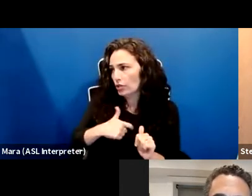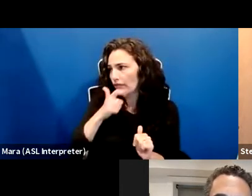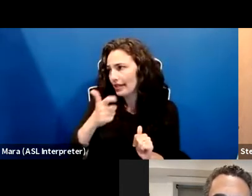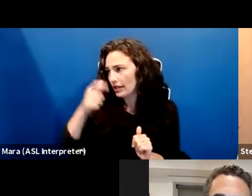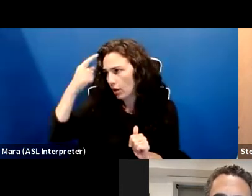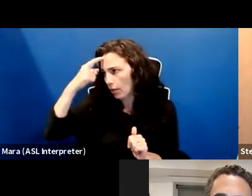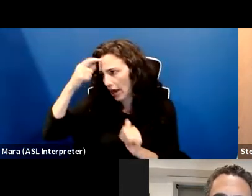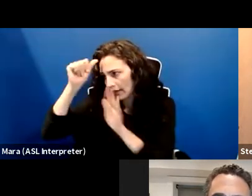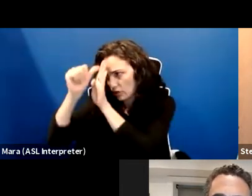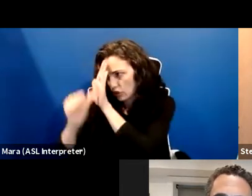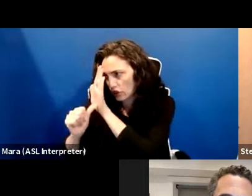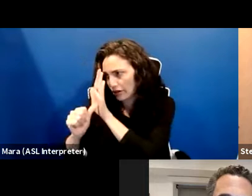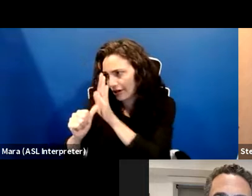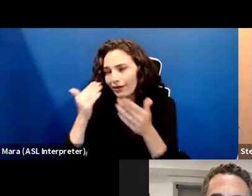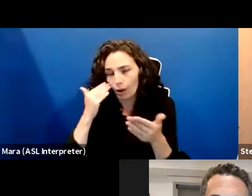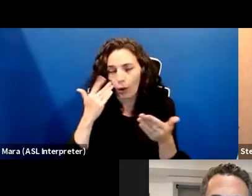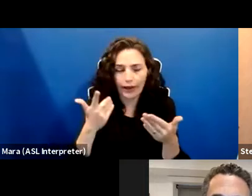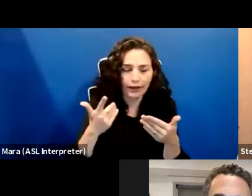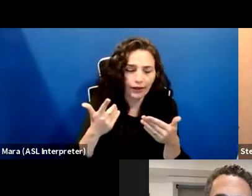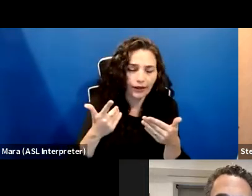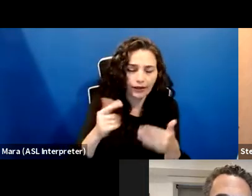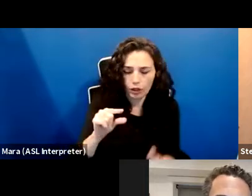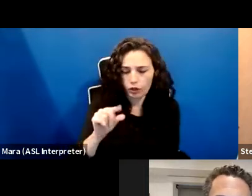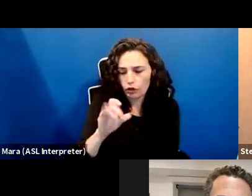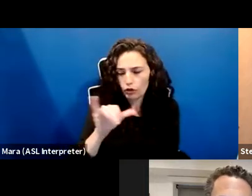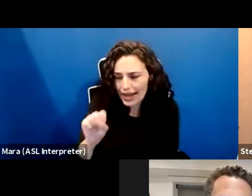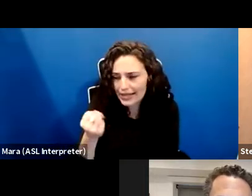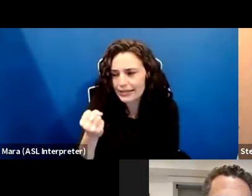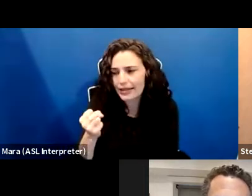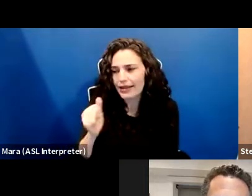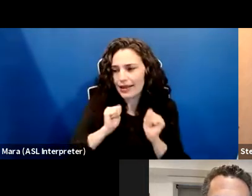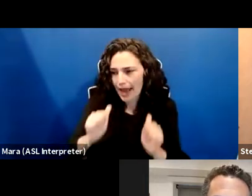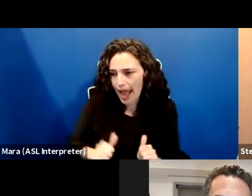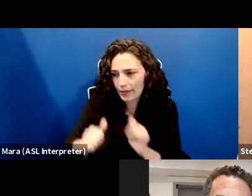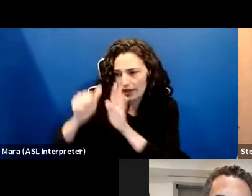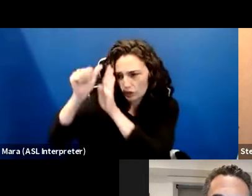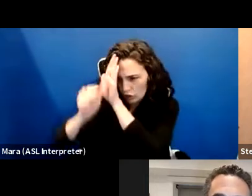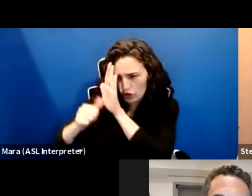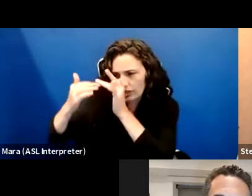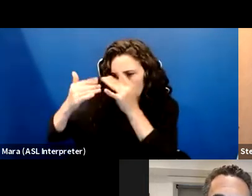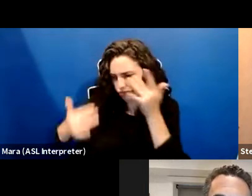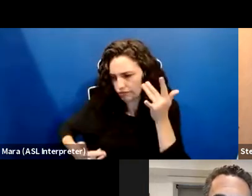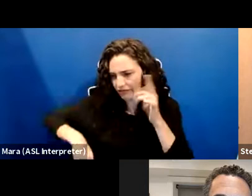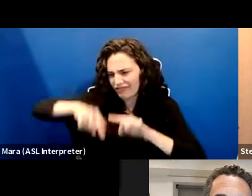and let alone on "Grey's Anatomy". We've seen awake surgeries and, you know, they're very complex surgeries.